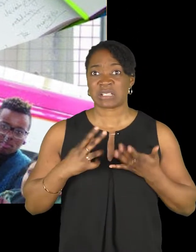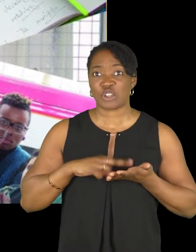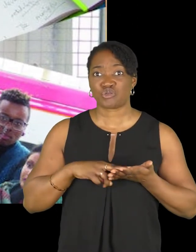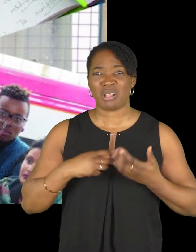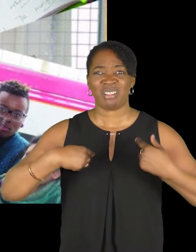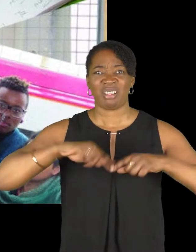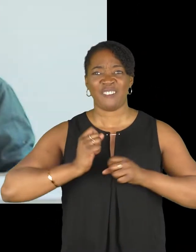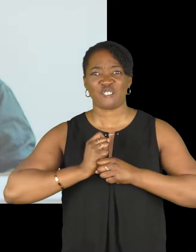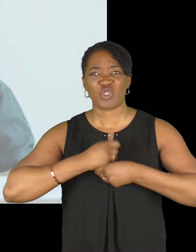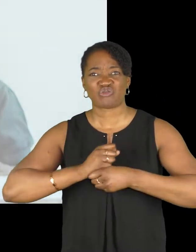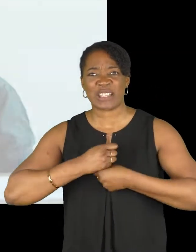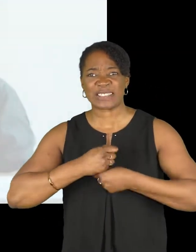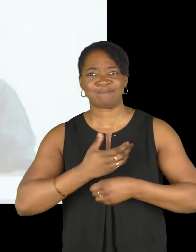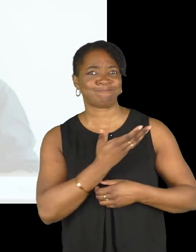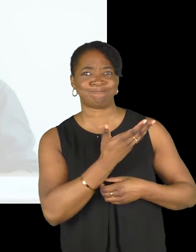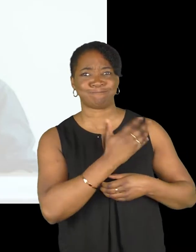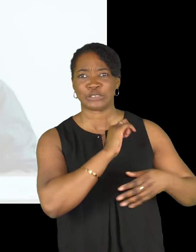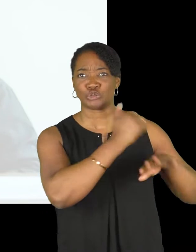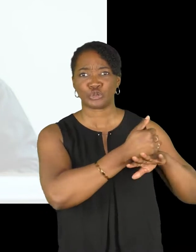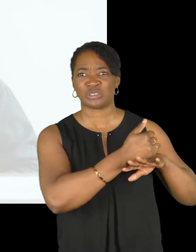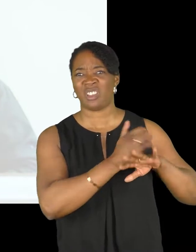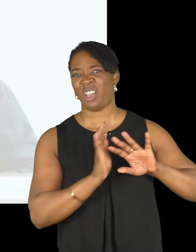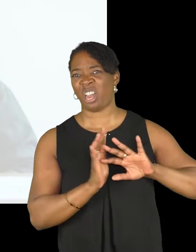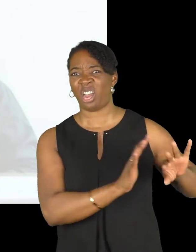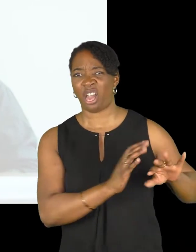It just seemed natural, we were like, you know, we're frustrated with art institutions,